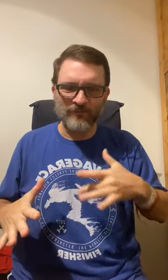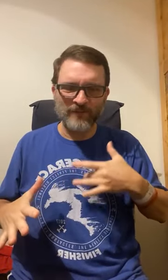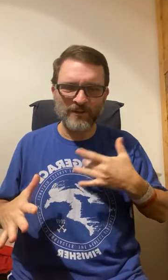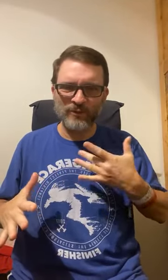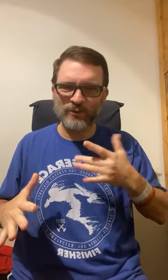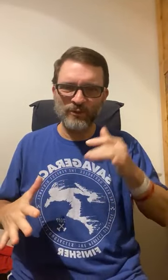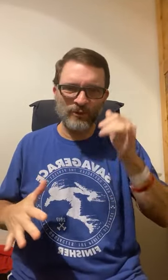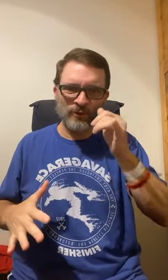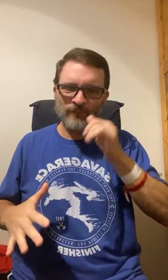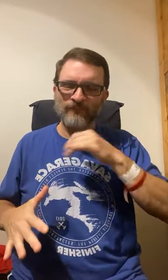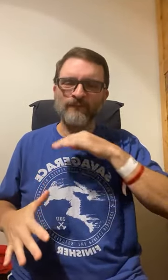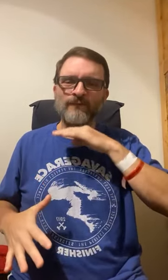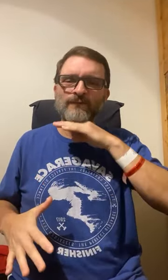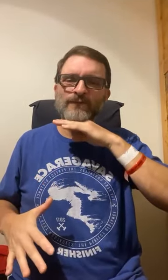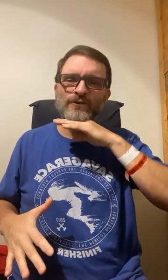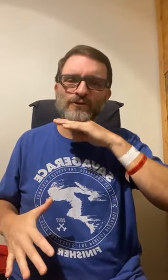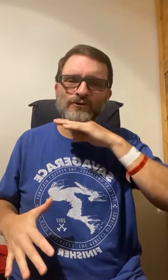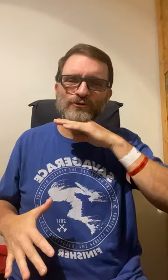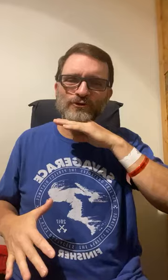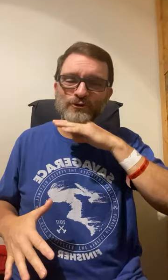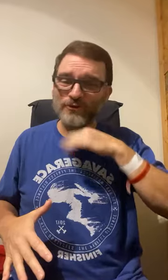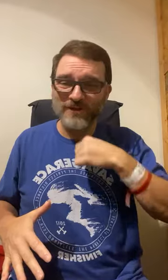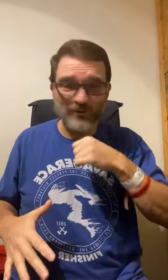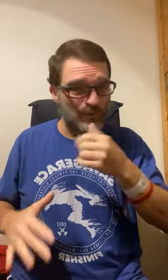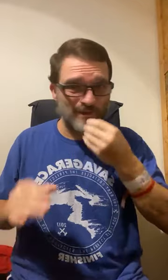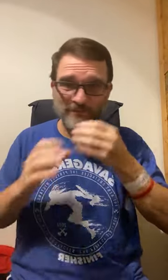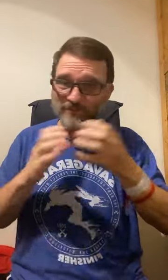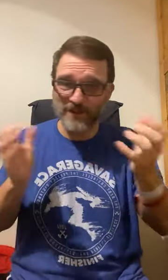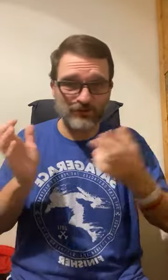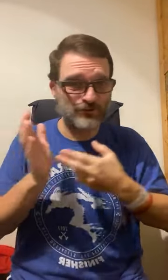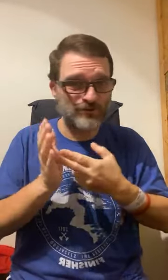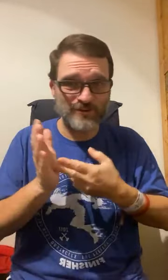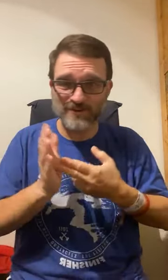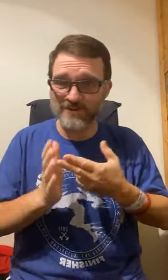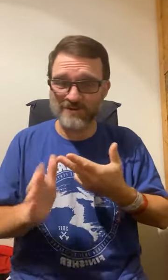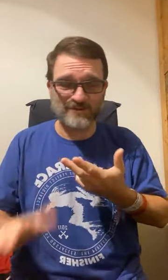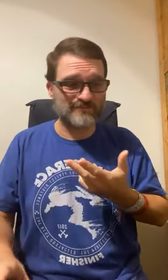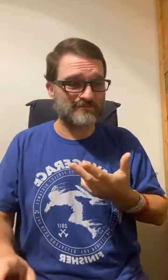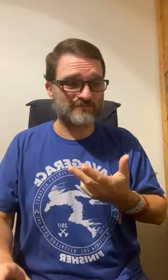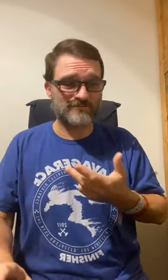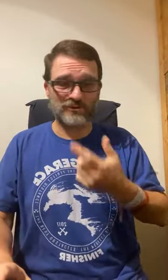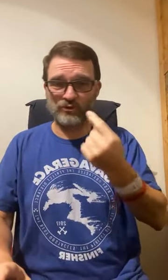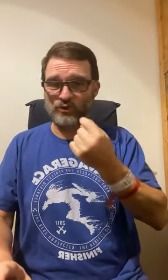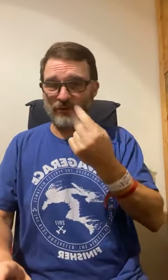Just get it all out of me. I feel like I was extremely full. I dont eat much honestly.